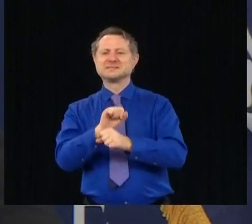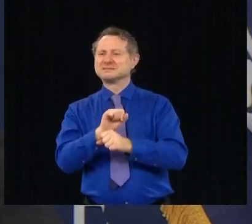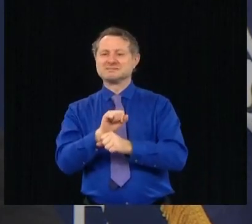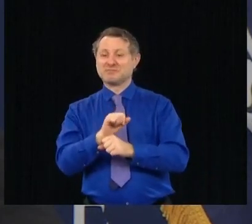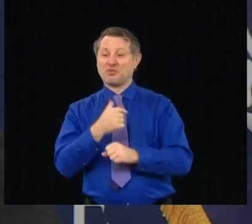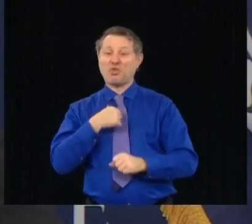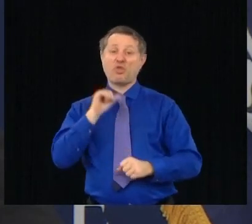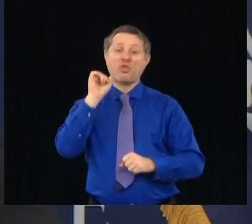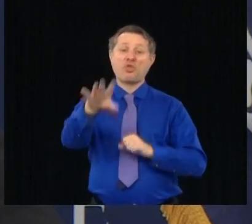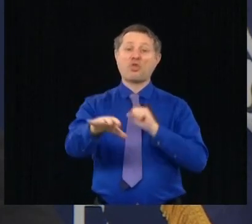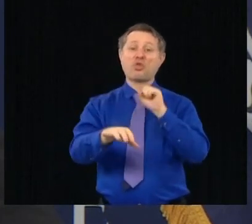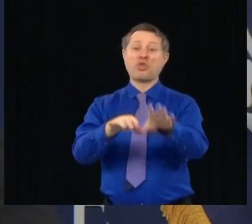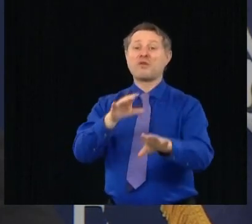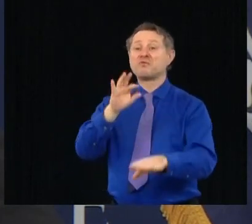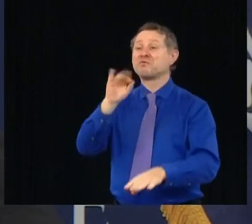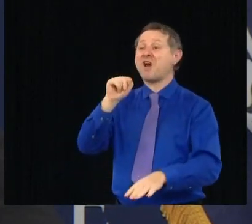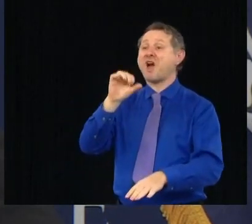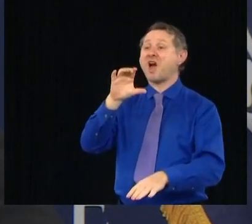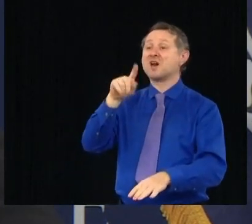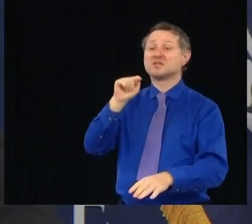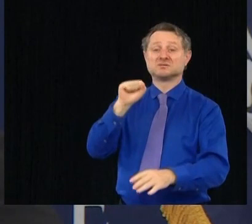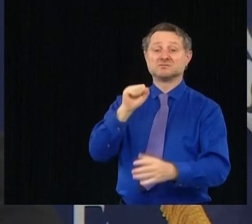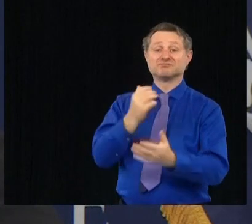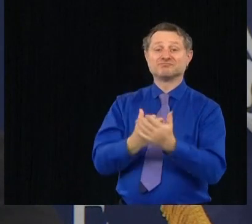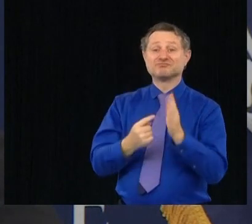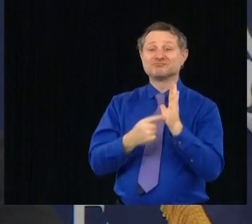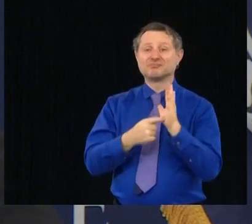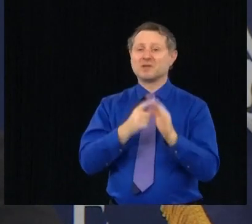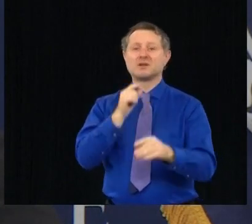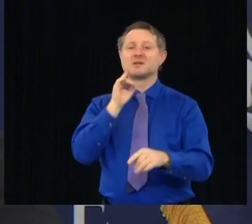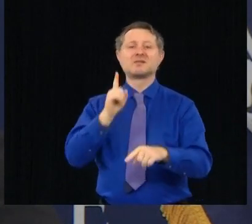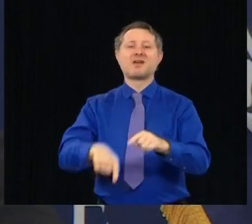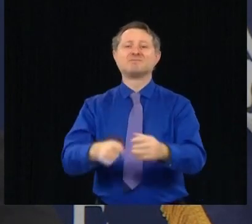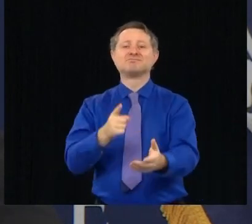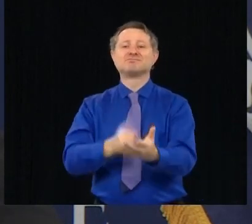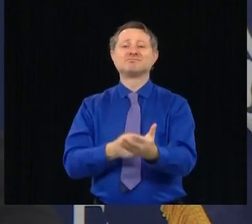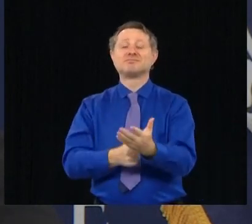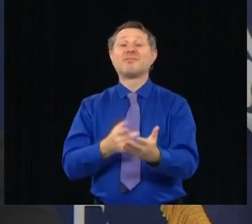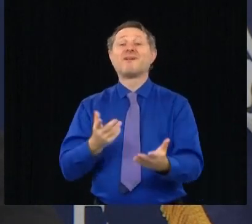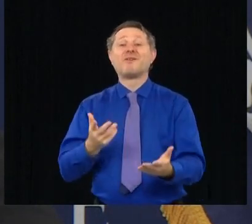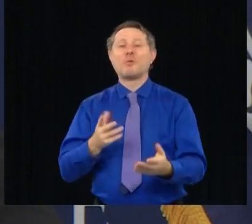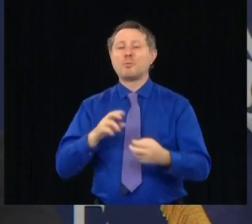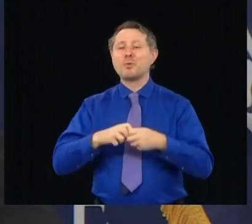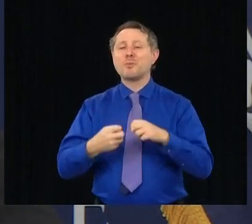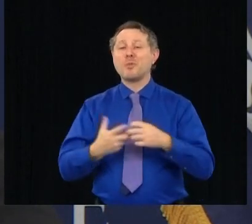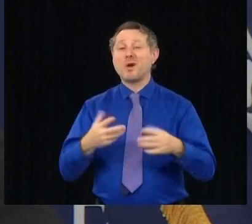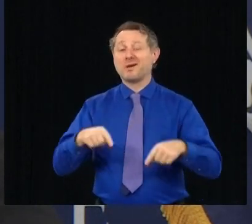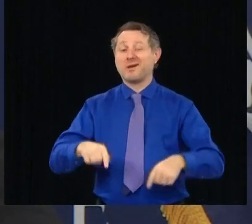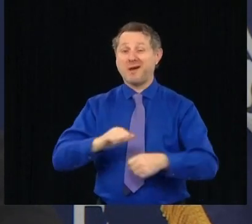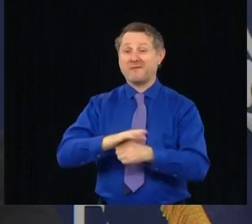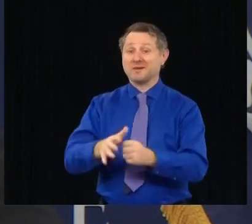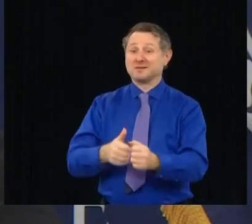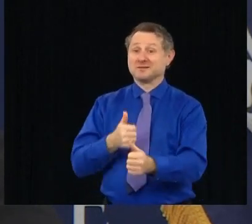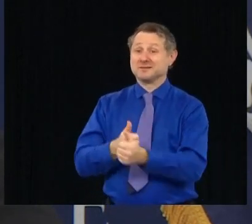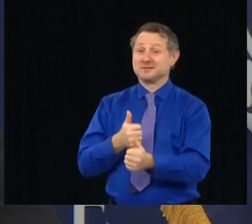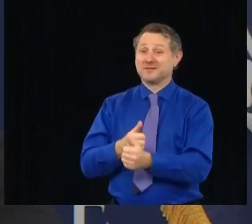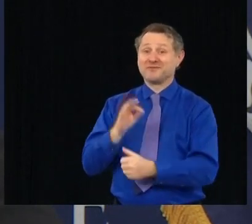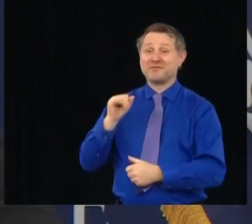AND I TAKE THAT RESPONSIBILITY VERY SERIOUSLY BECAUSE WHEN I SAY IT'S A FACT, I PRESENT IT AS